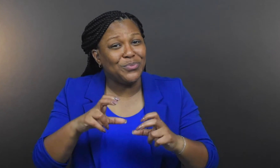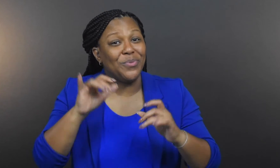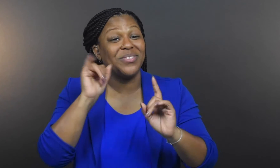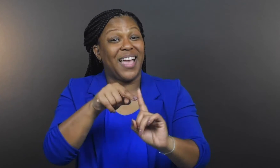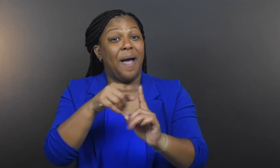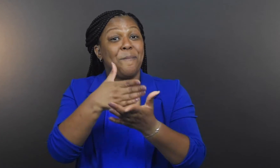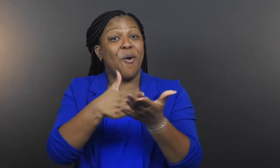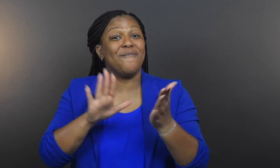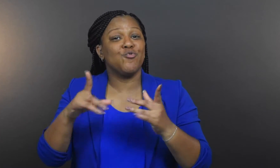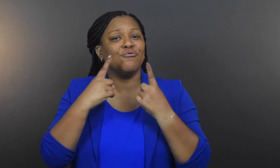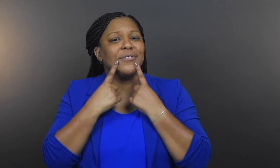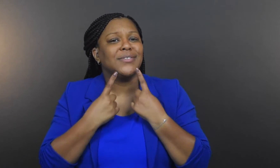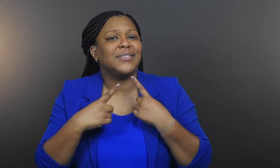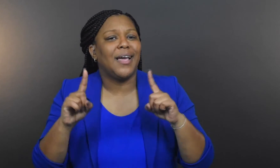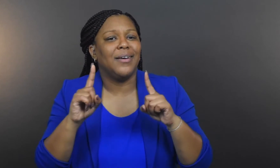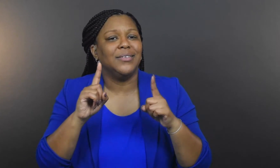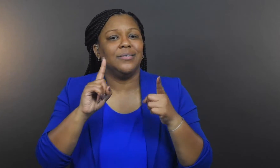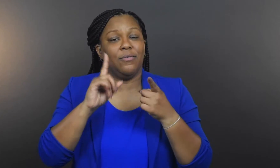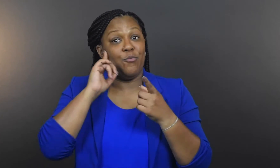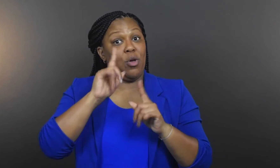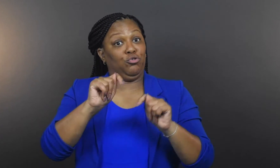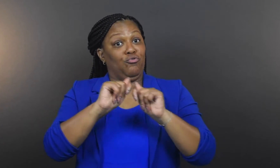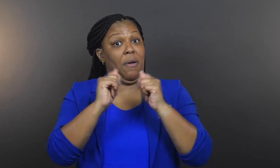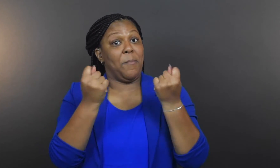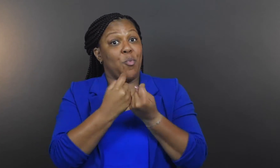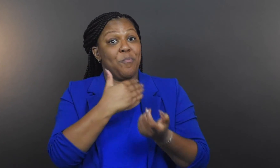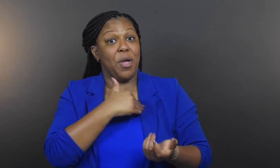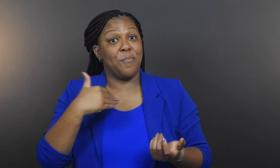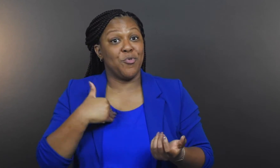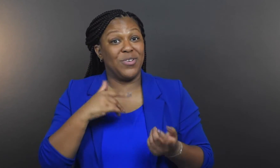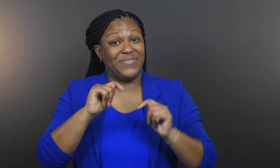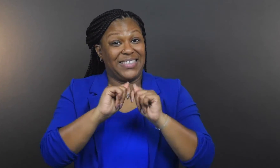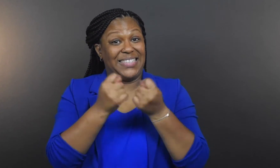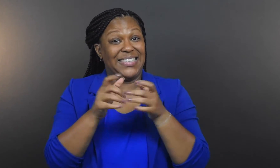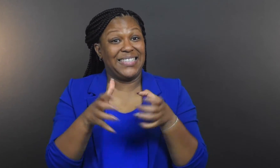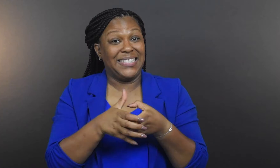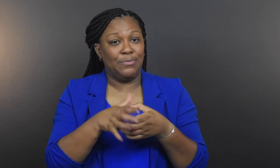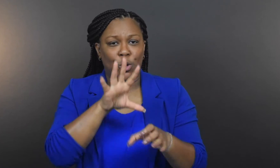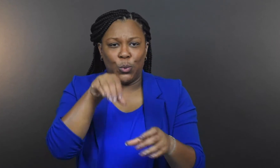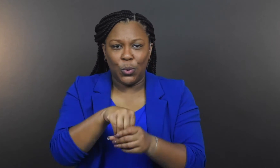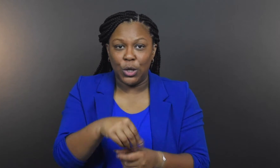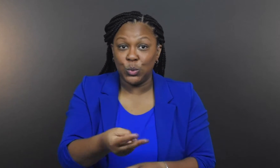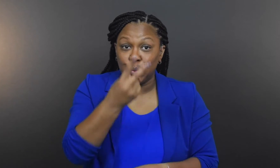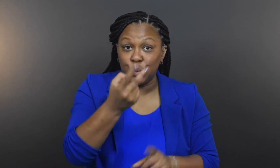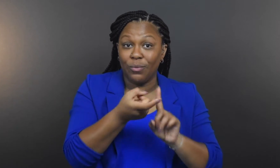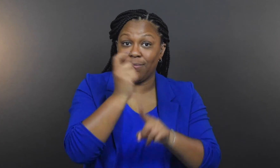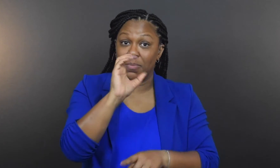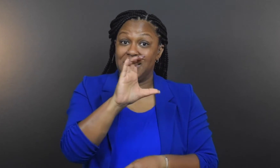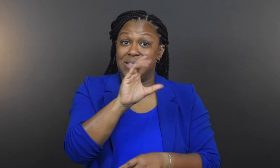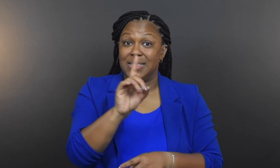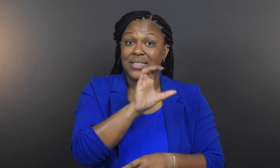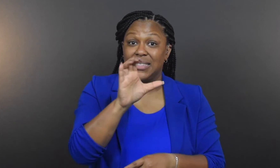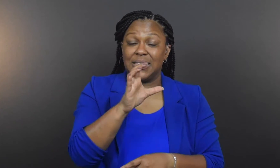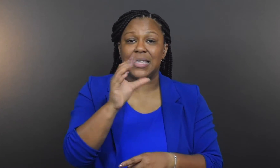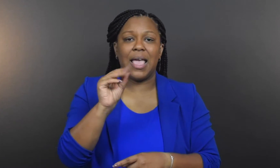in part to the tribal members on the team, including two from CDC and a Montana tribal